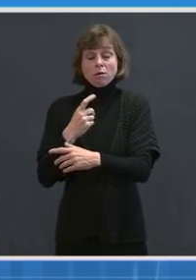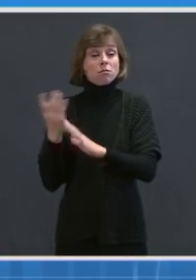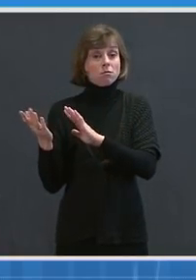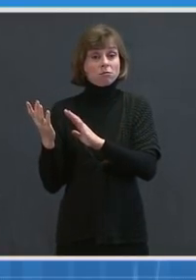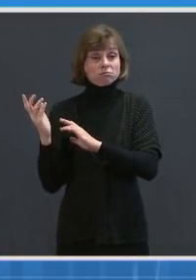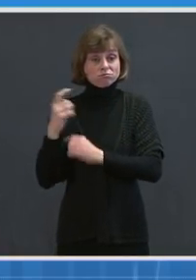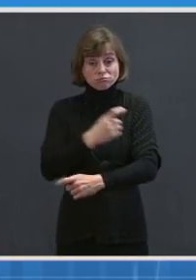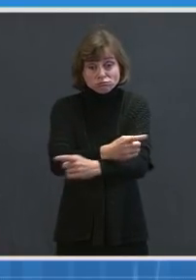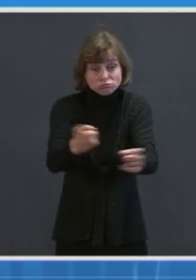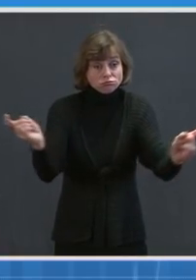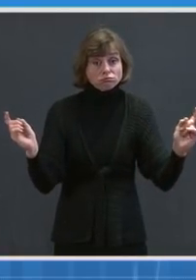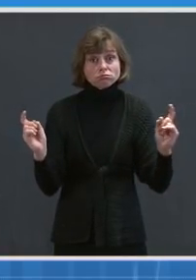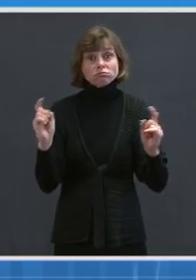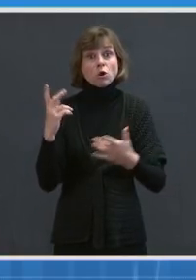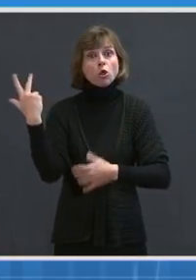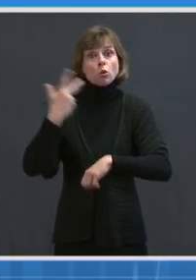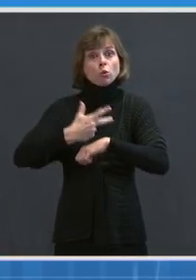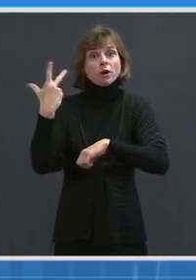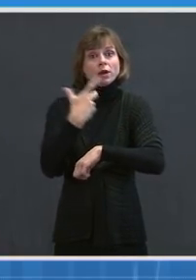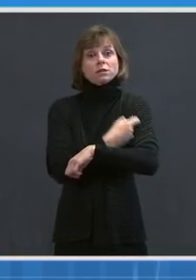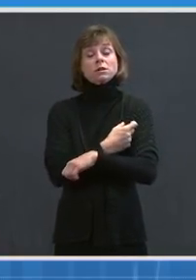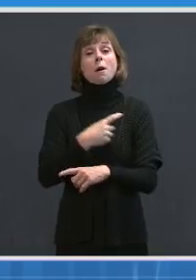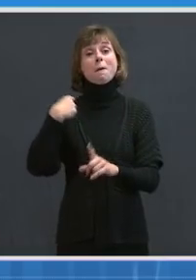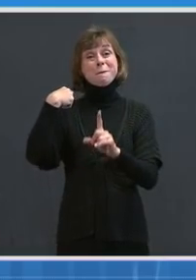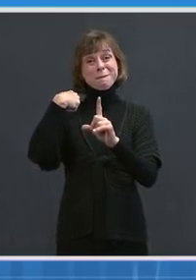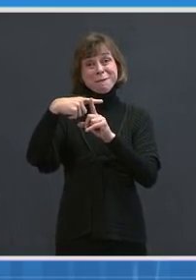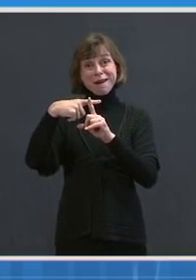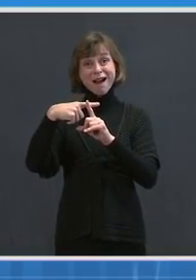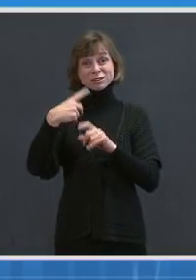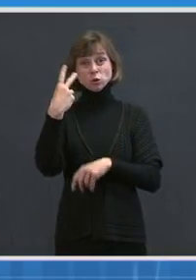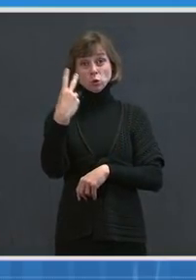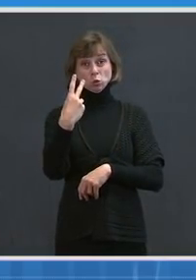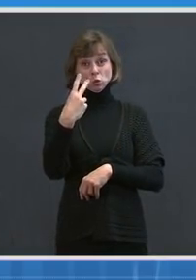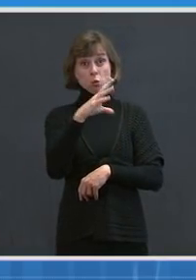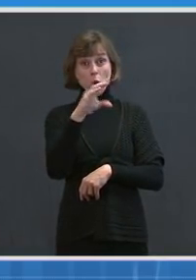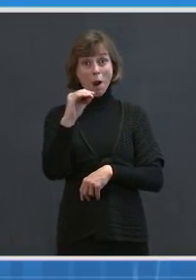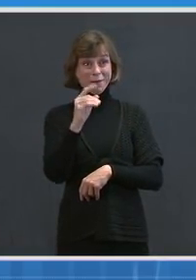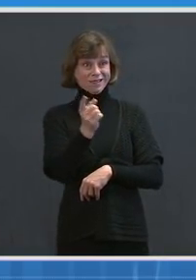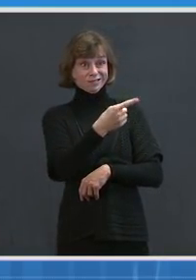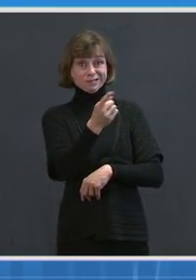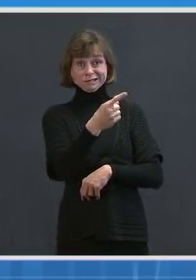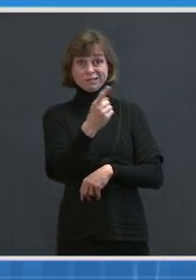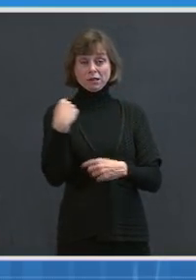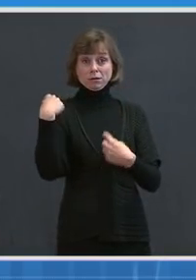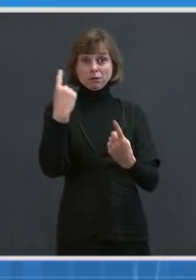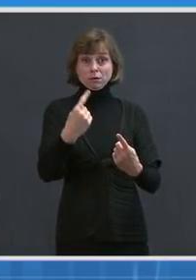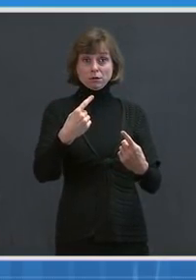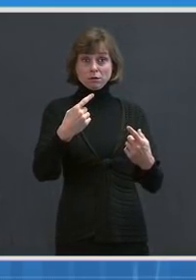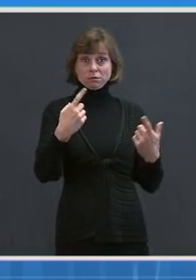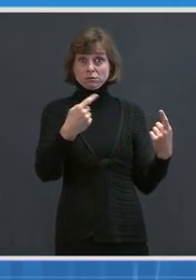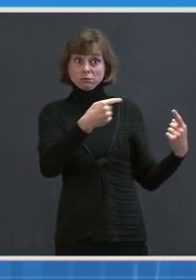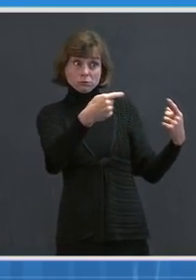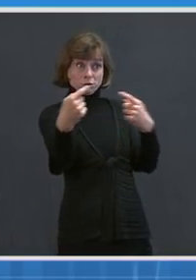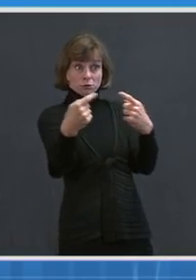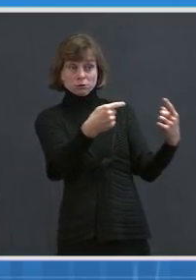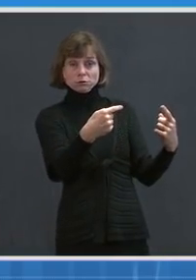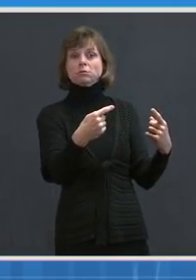All that was topped off by an announcement from two rival drug companies, Johnson & Johnson and Merck, of an unprecedented collaboration